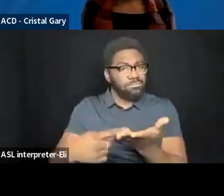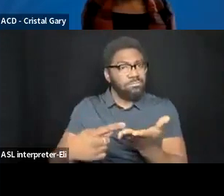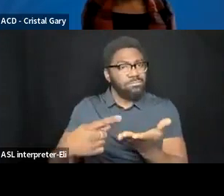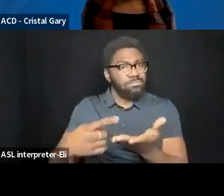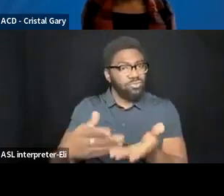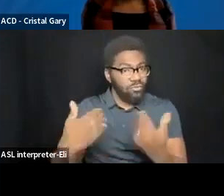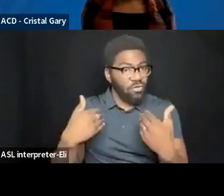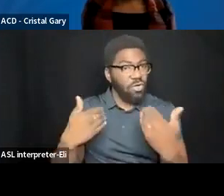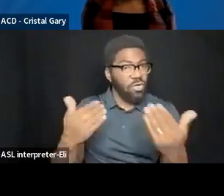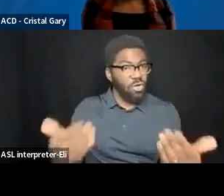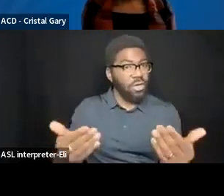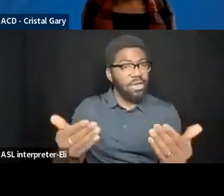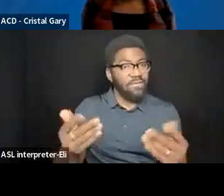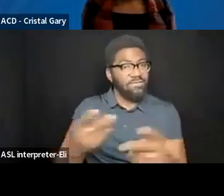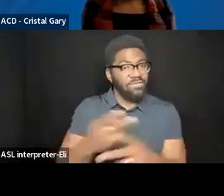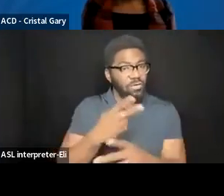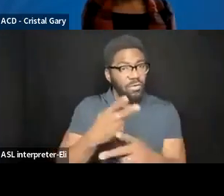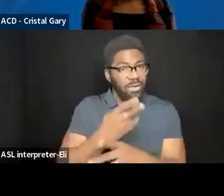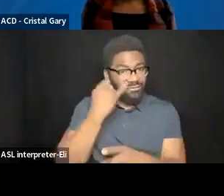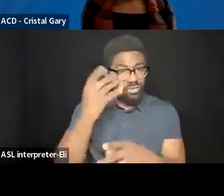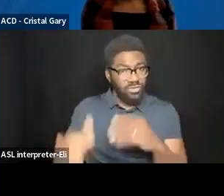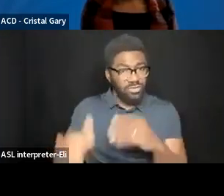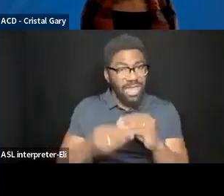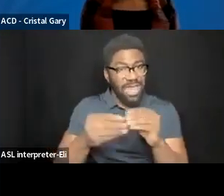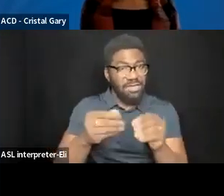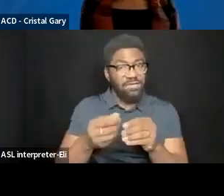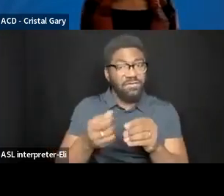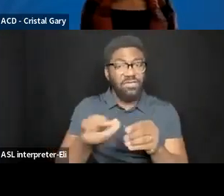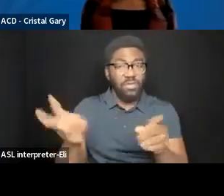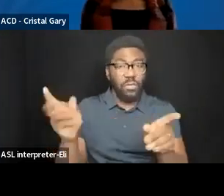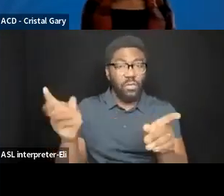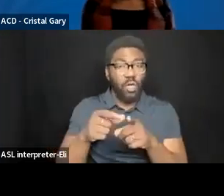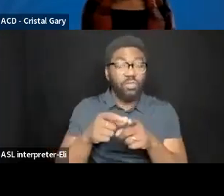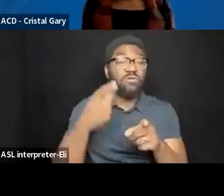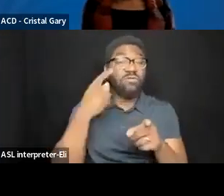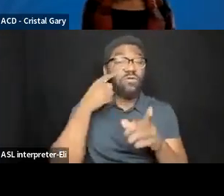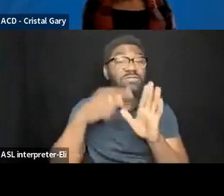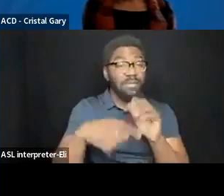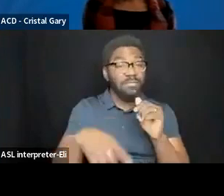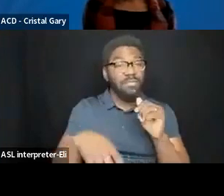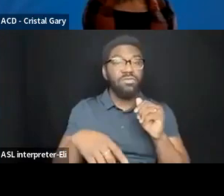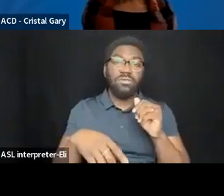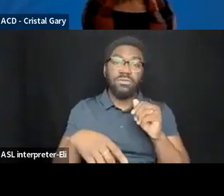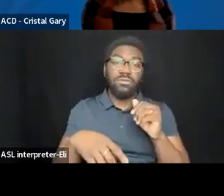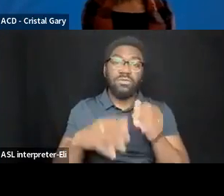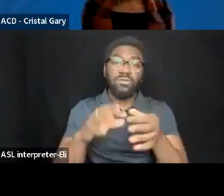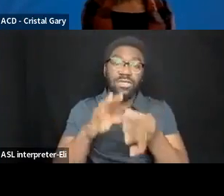that you might want to add a few words, for example, with respect to some of the separation issues, flexibility, culture, et cetera.